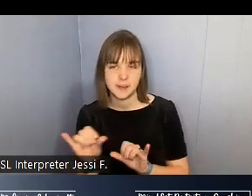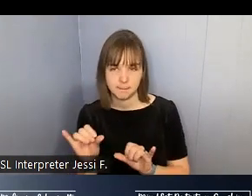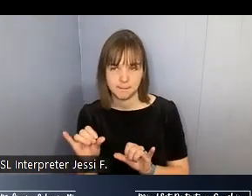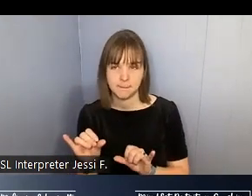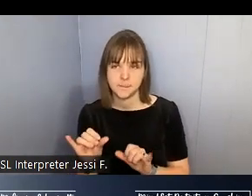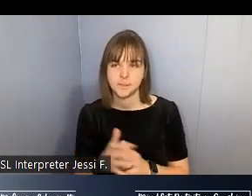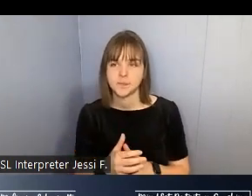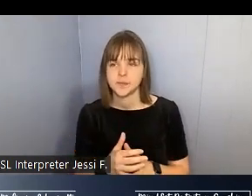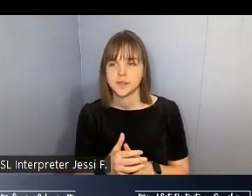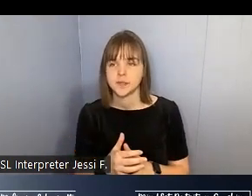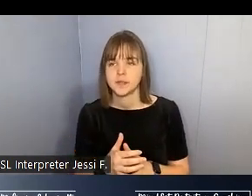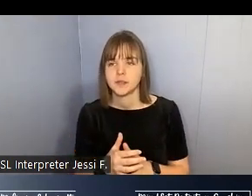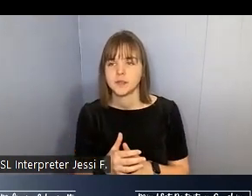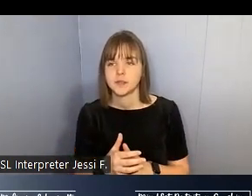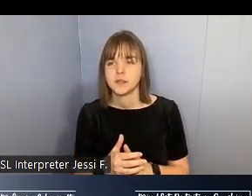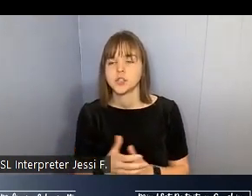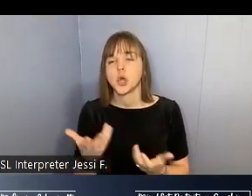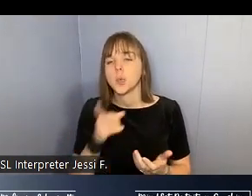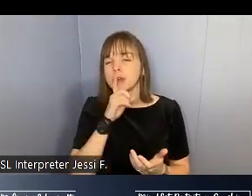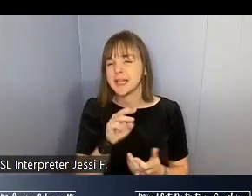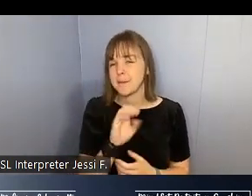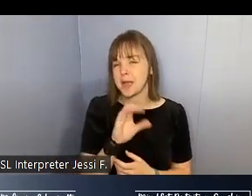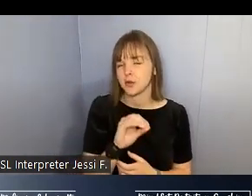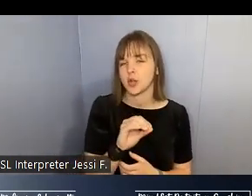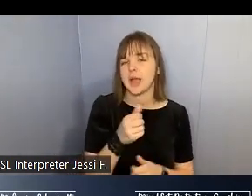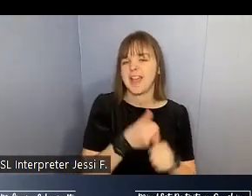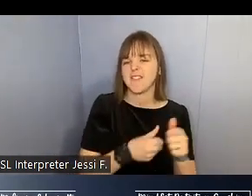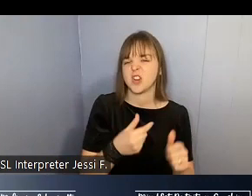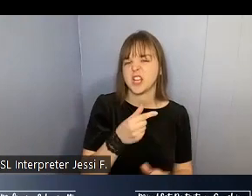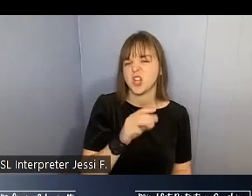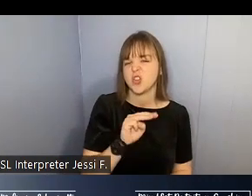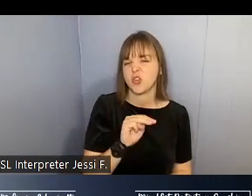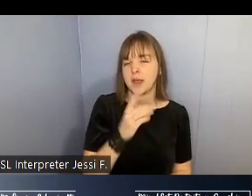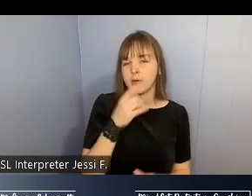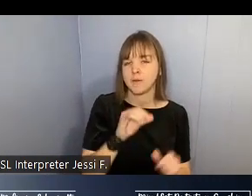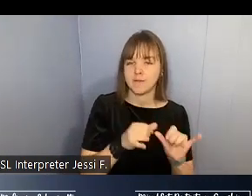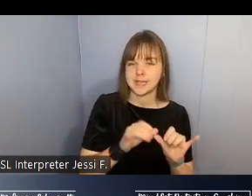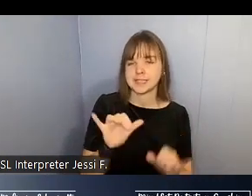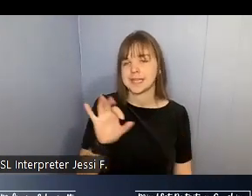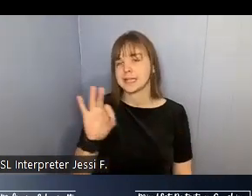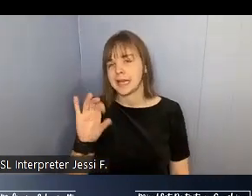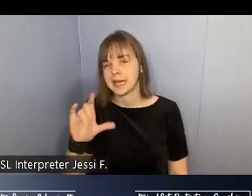Every gram of fat has nine calories. The pseudo macro, alcohol-- every gram of alcohol has seven calories.